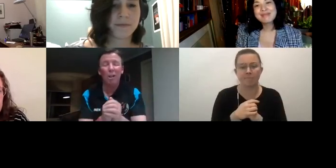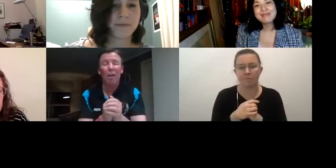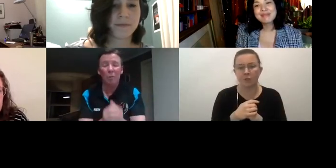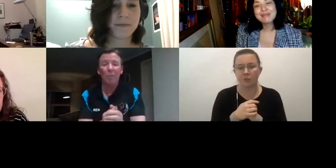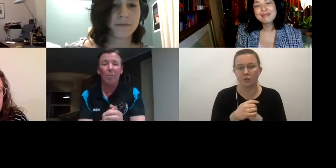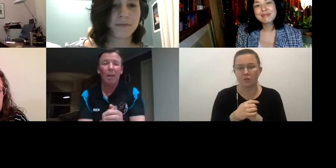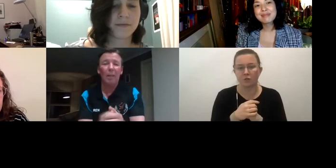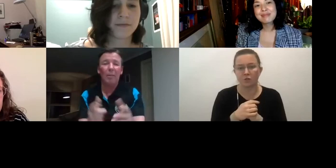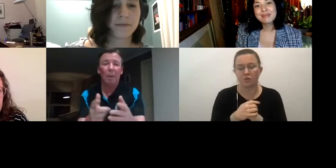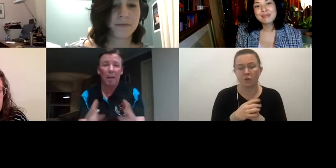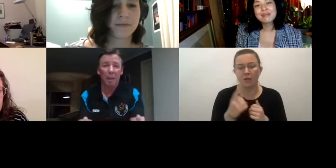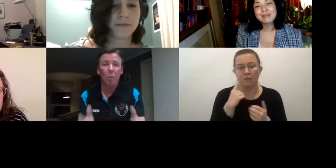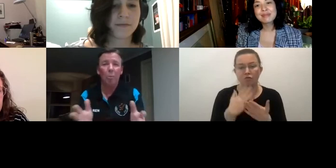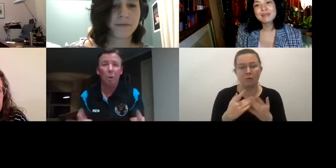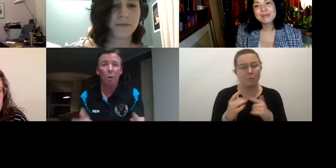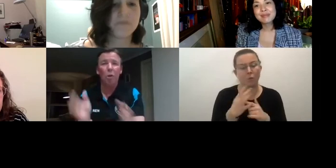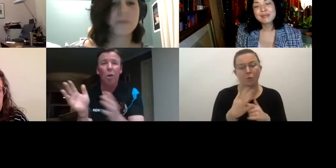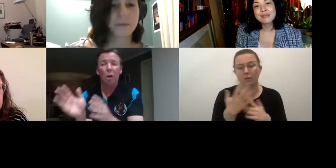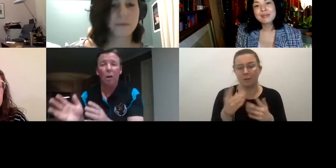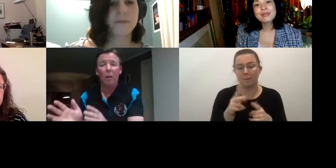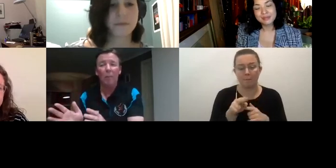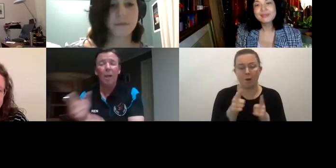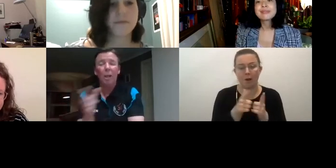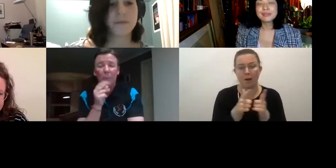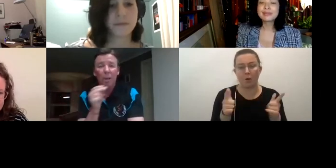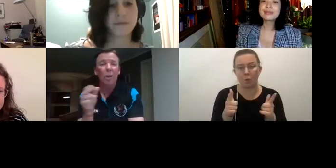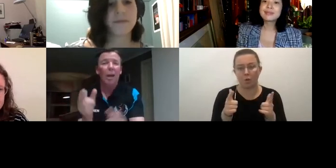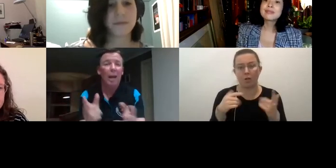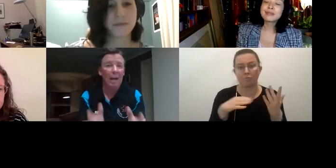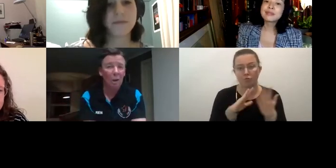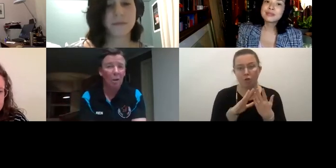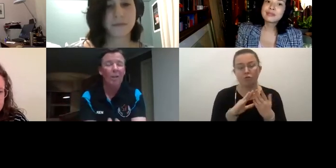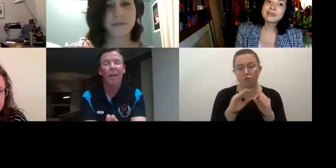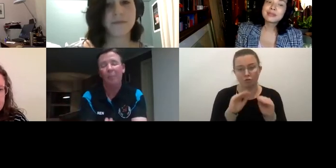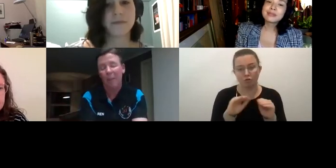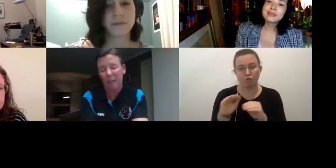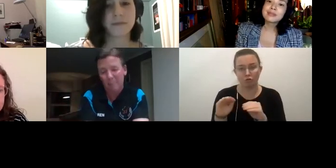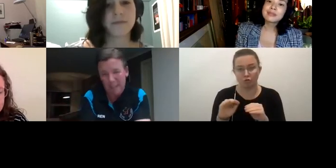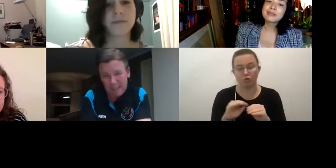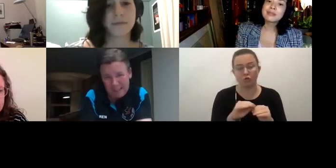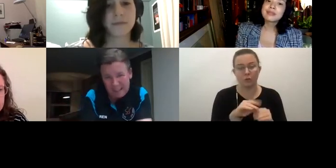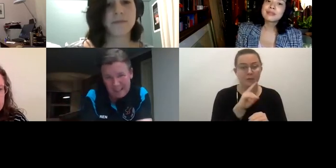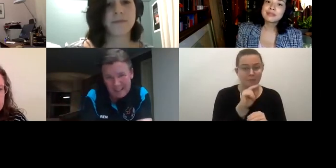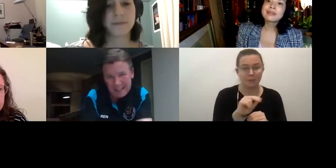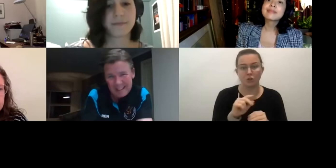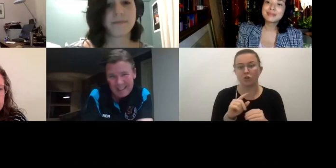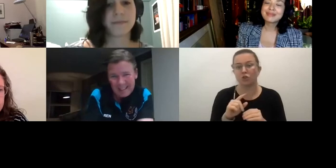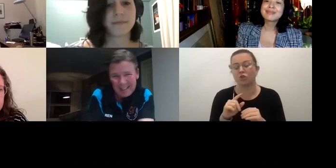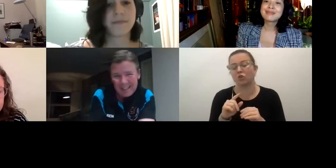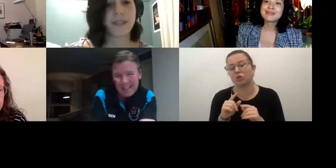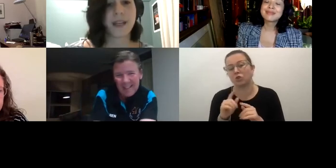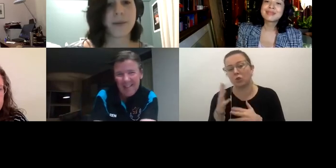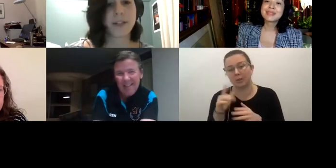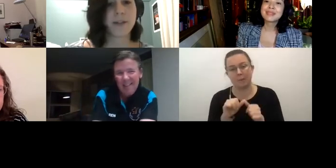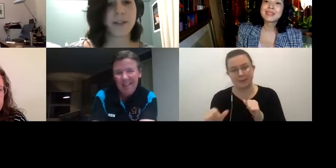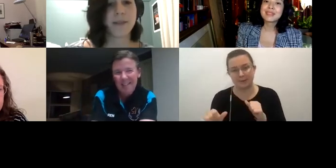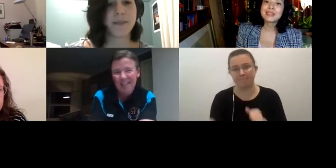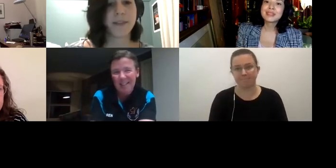I really believe that bilingual approach, speech and Auslan, is best. Absolutely.